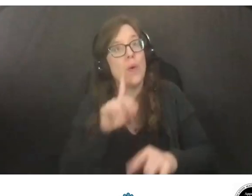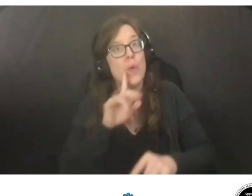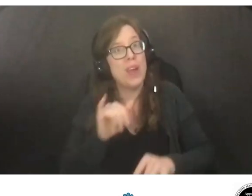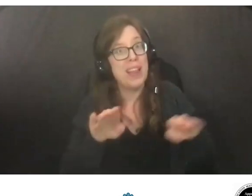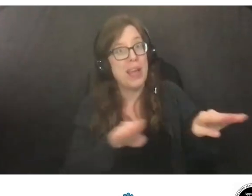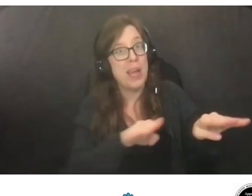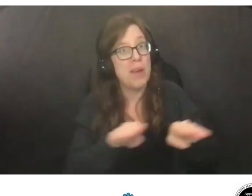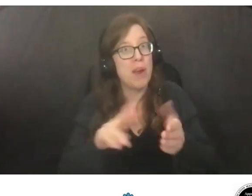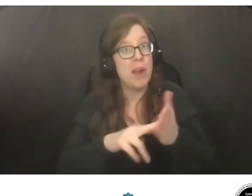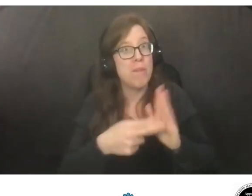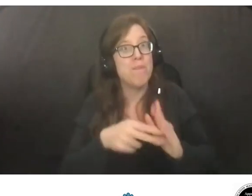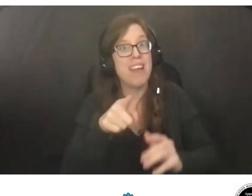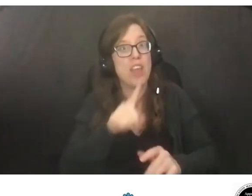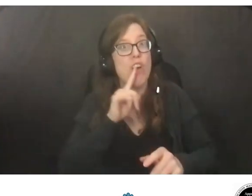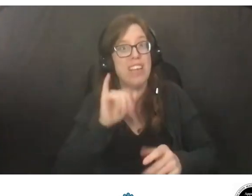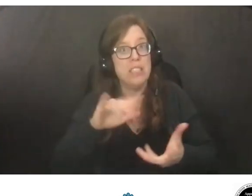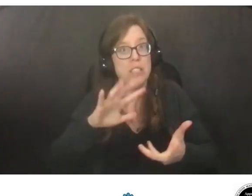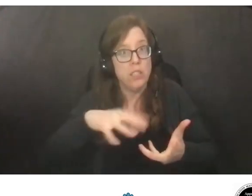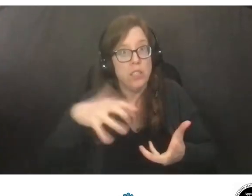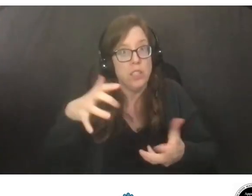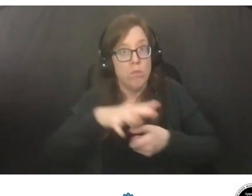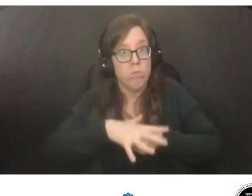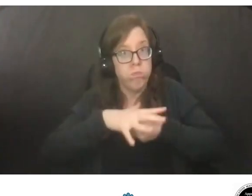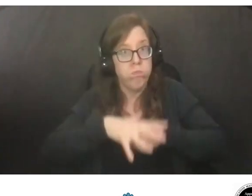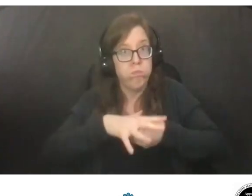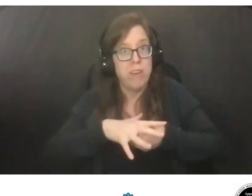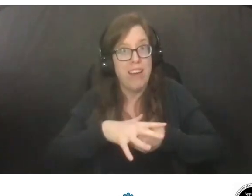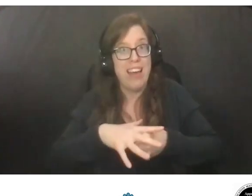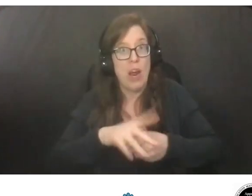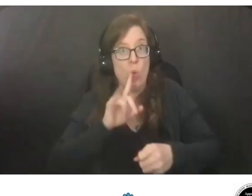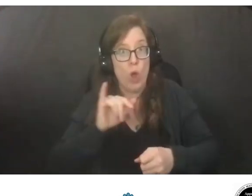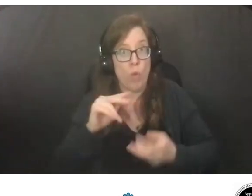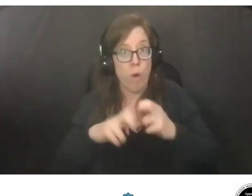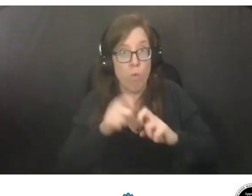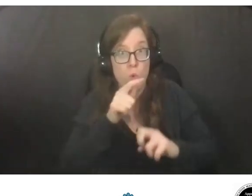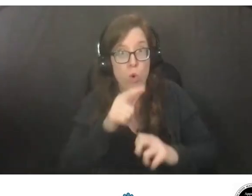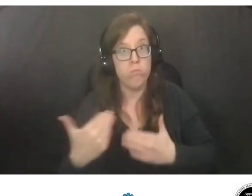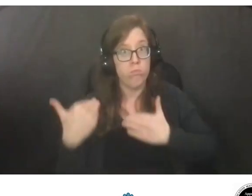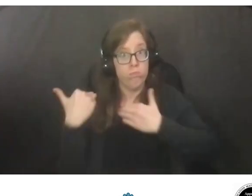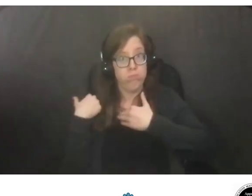the "behavior" means that they are in distress. And that's...that's an "us" problem, not a "them" problem.